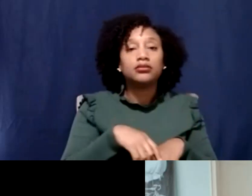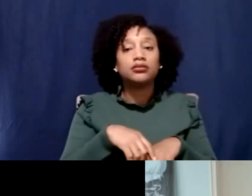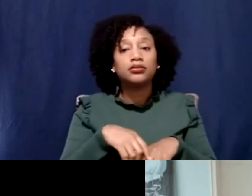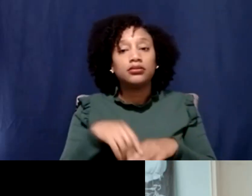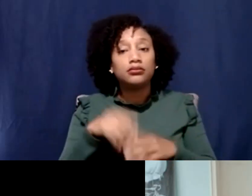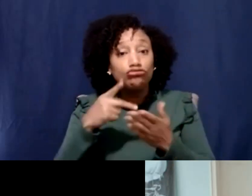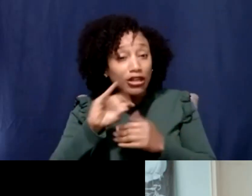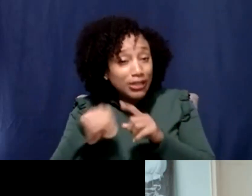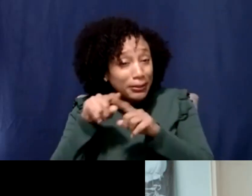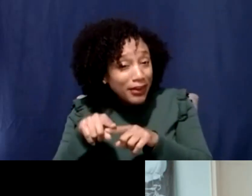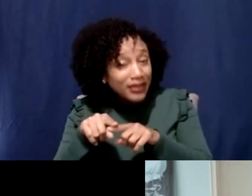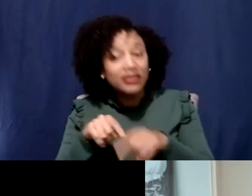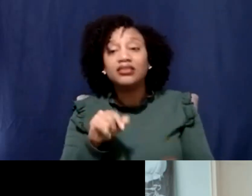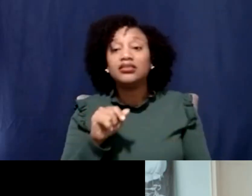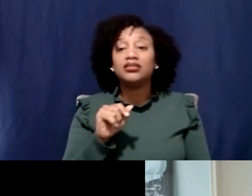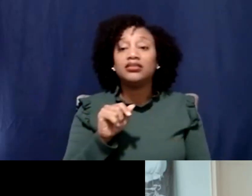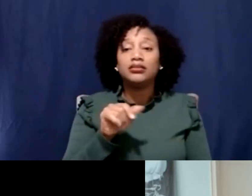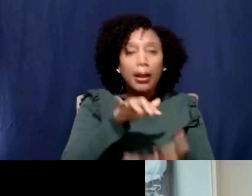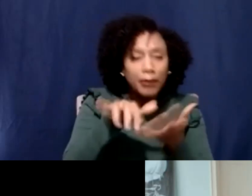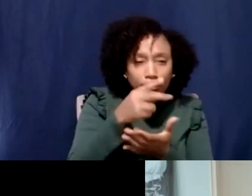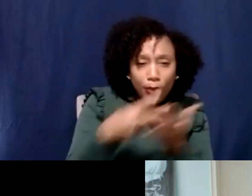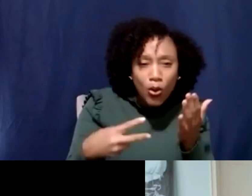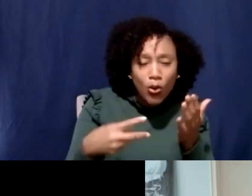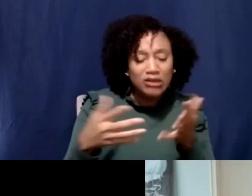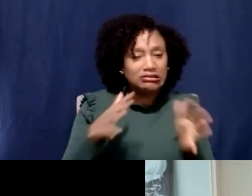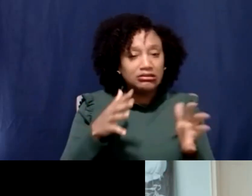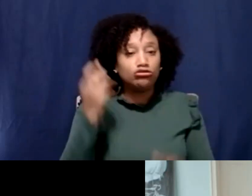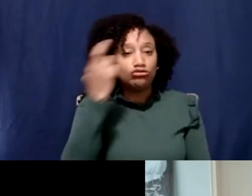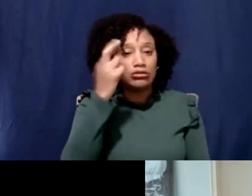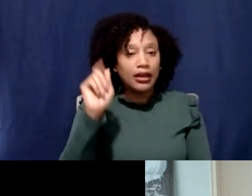or is this some combination of the two? I'm asking because it may relate